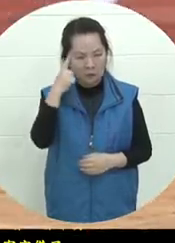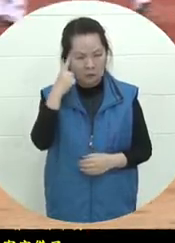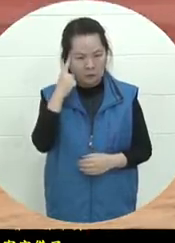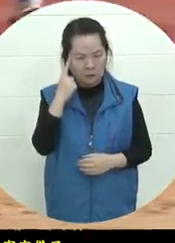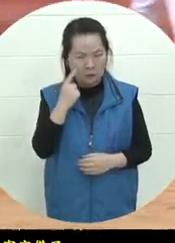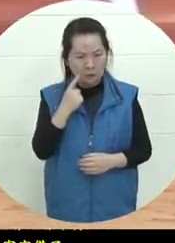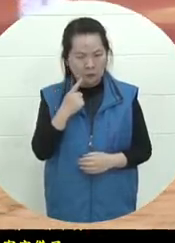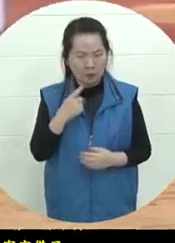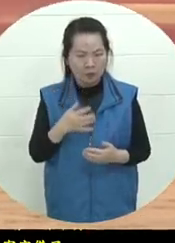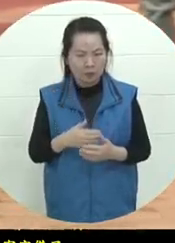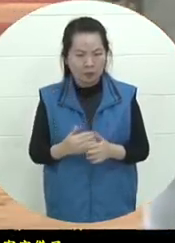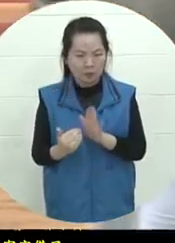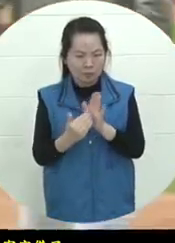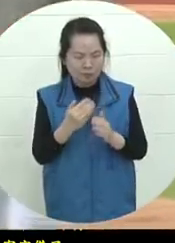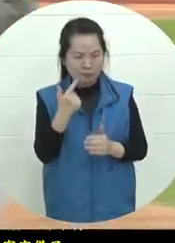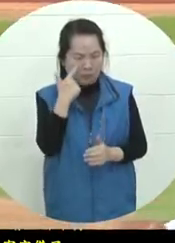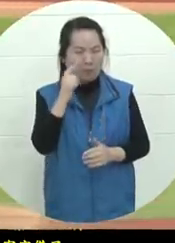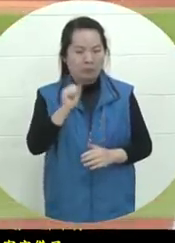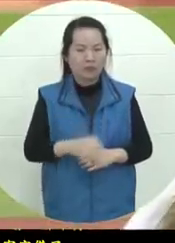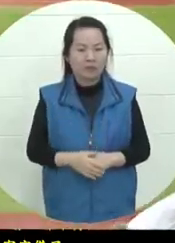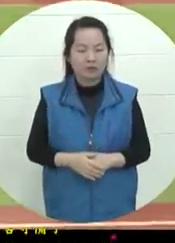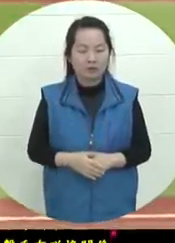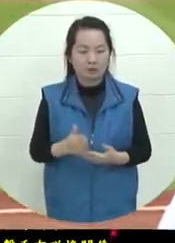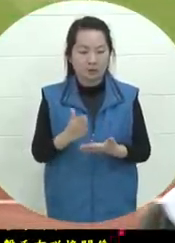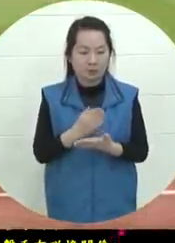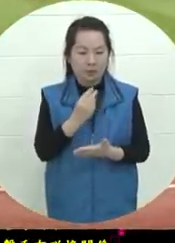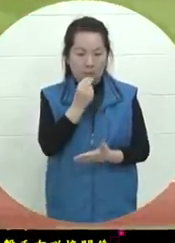This is Originally, it could be determined by the referee whether